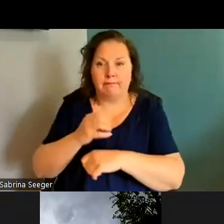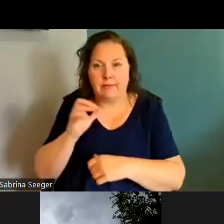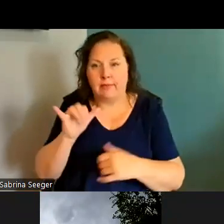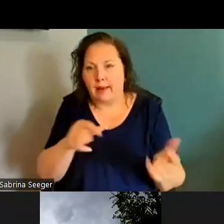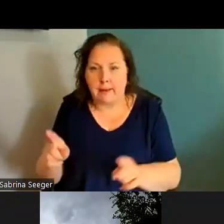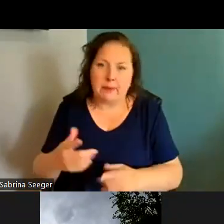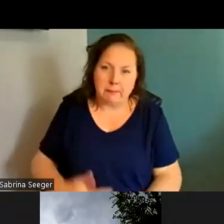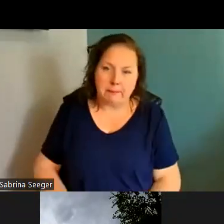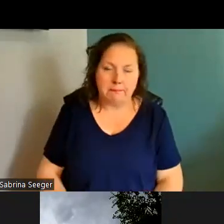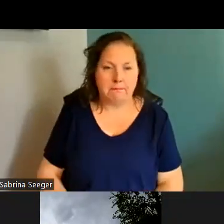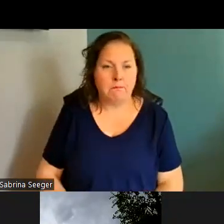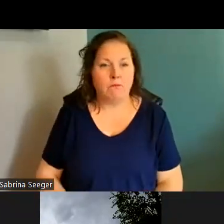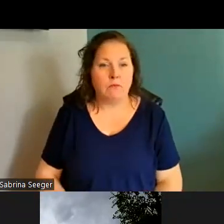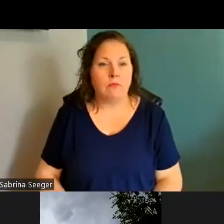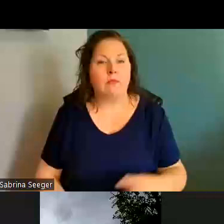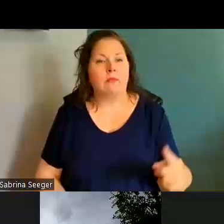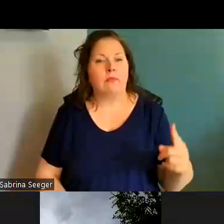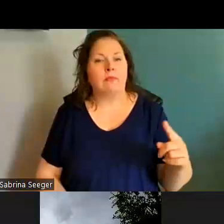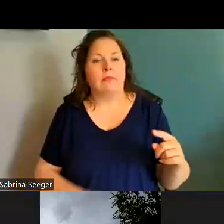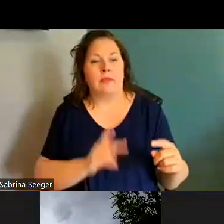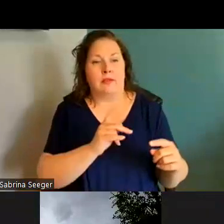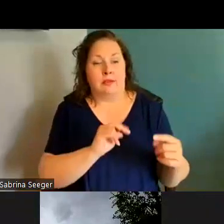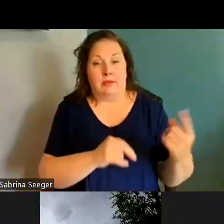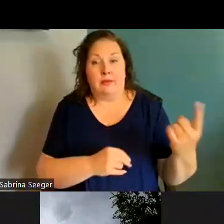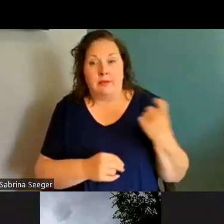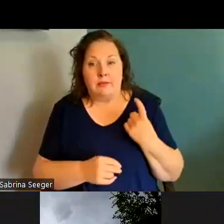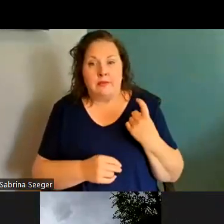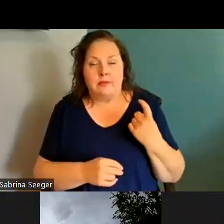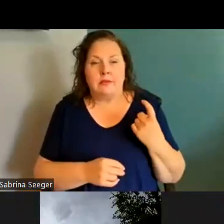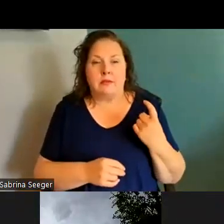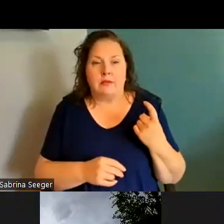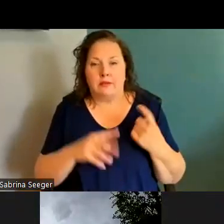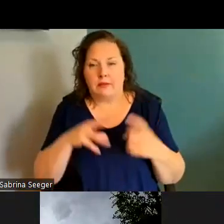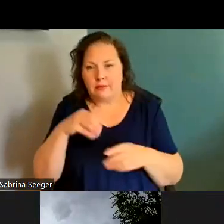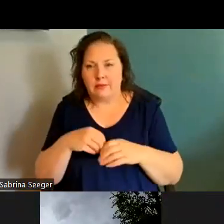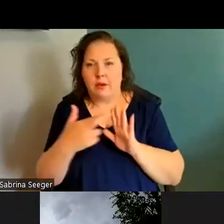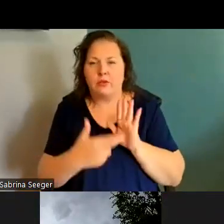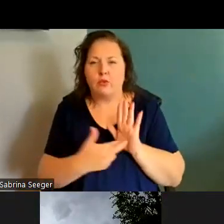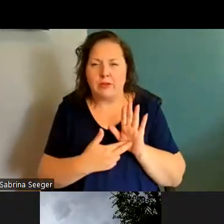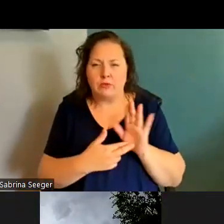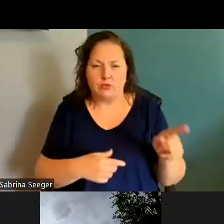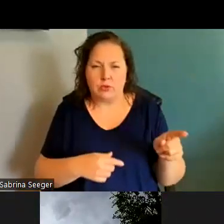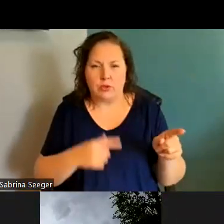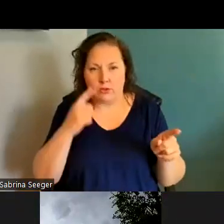Okay, this is the question that came in as part of the registration. How can we